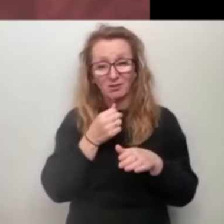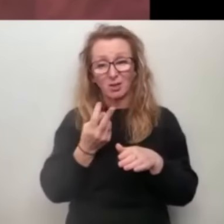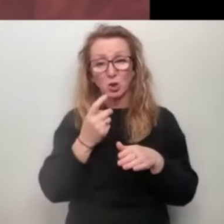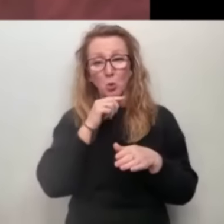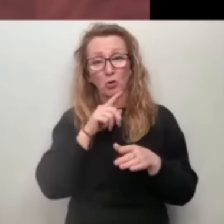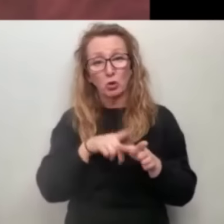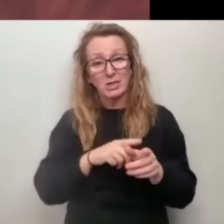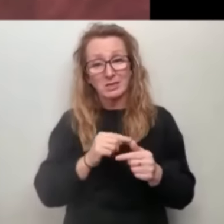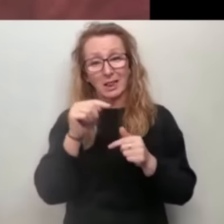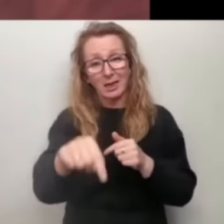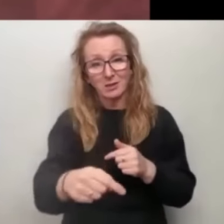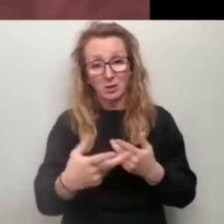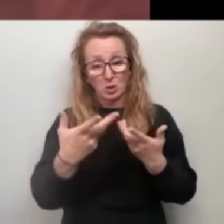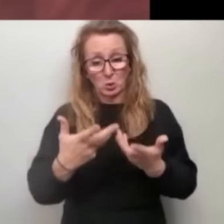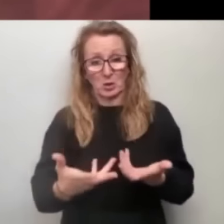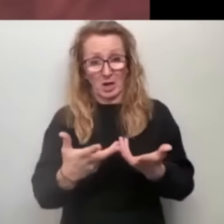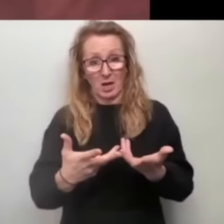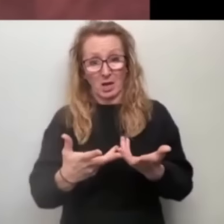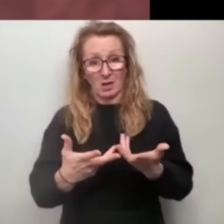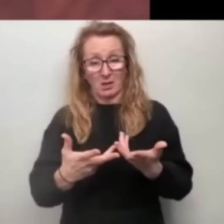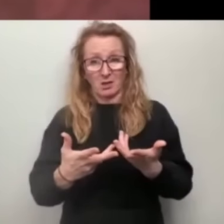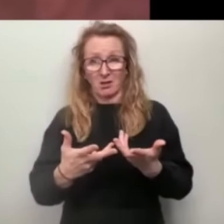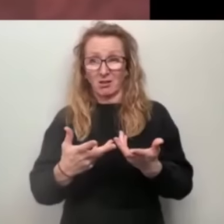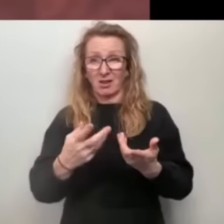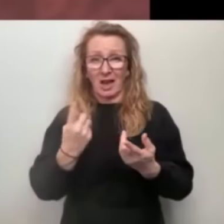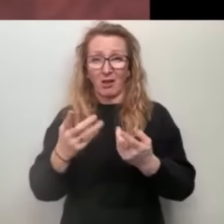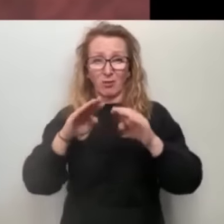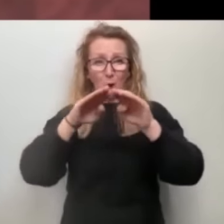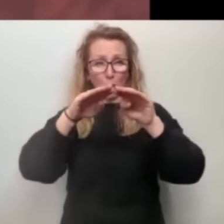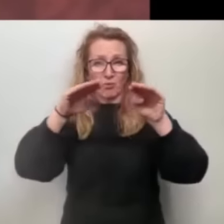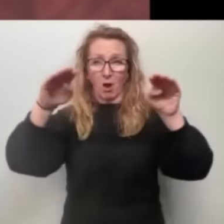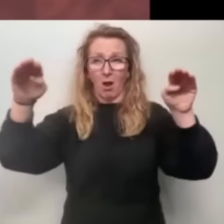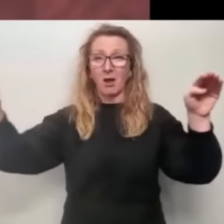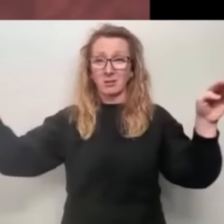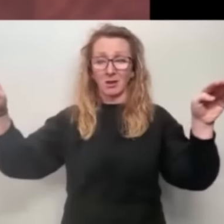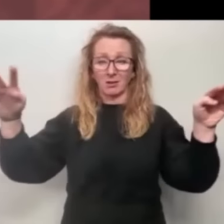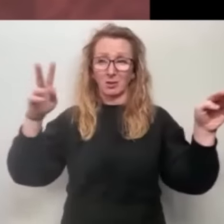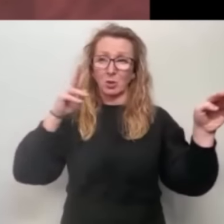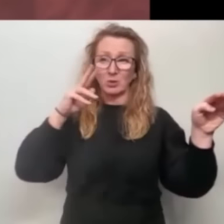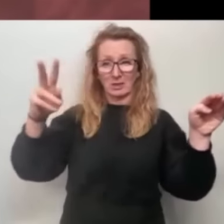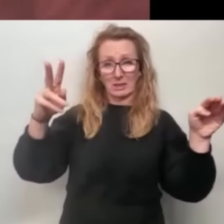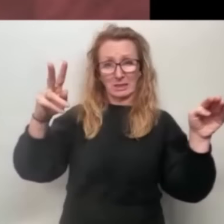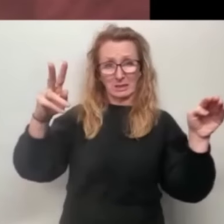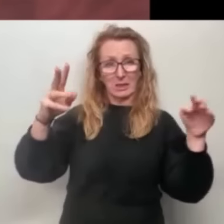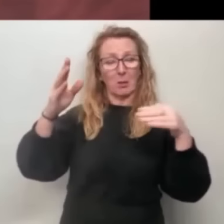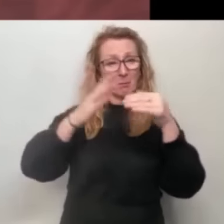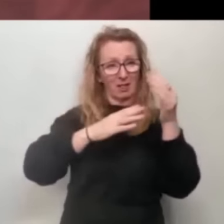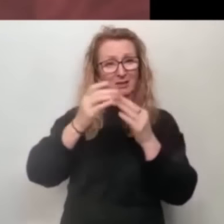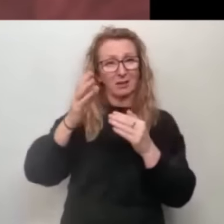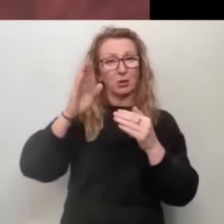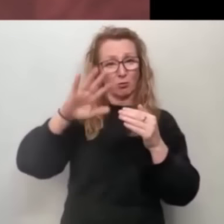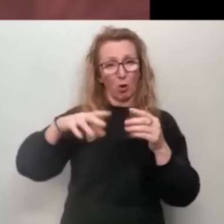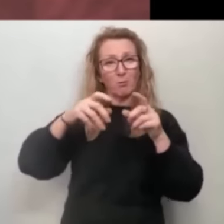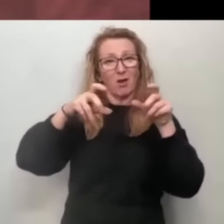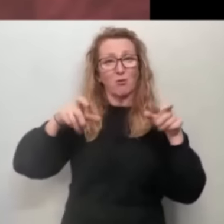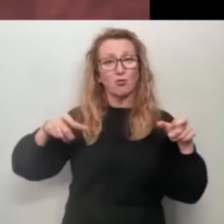today, the skyline of every major city has been shaped by buildings whose frames are made of metal.